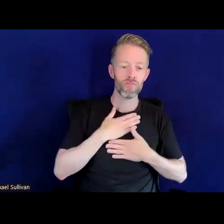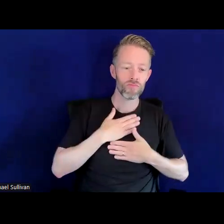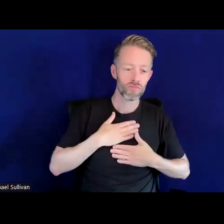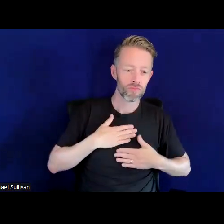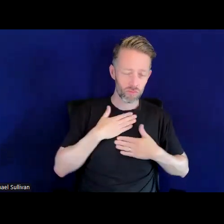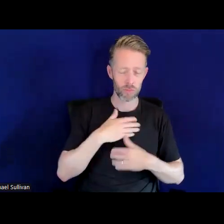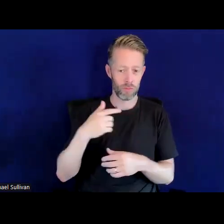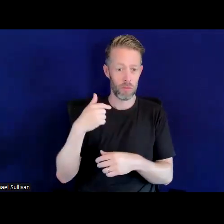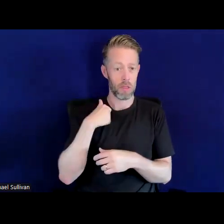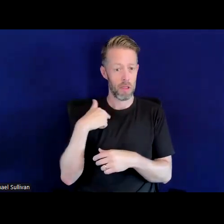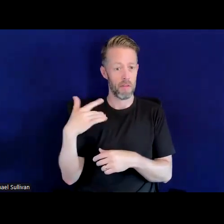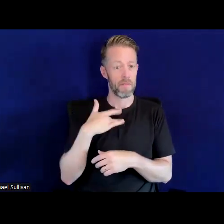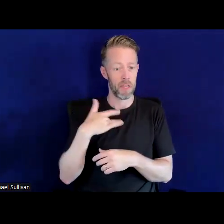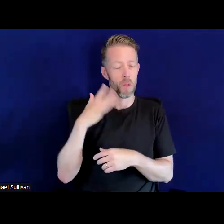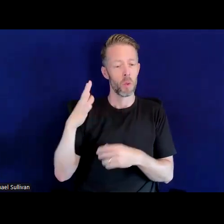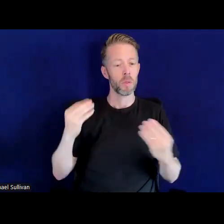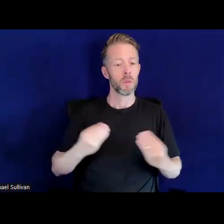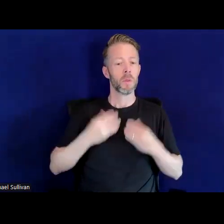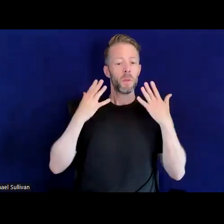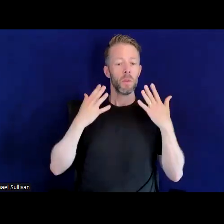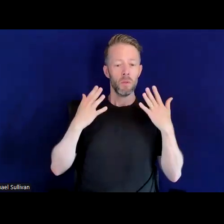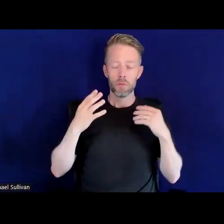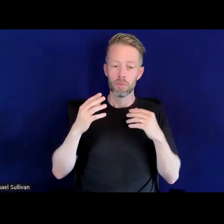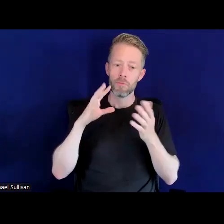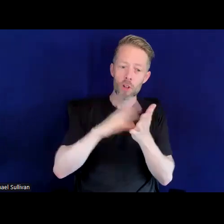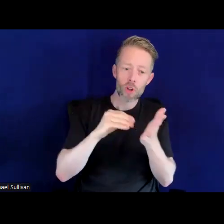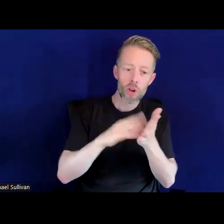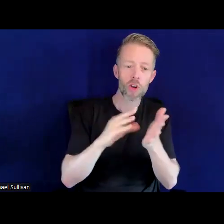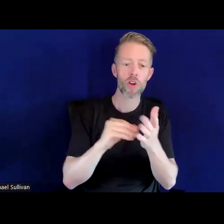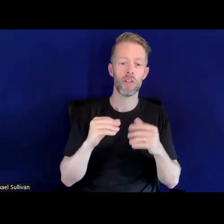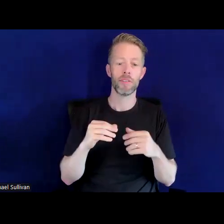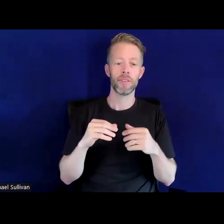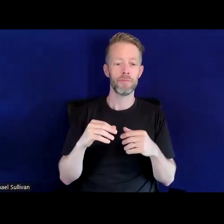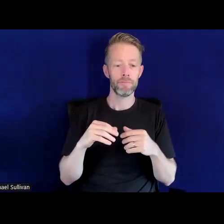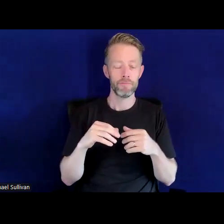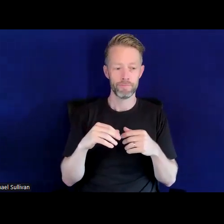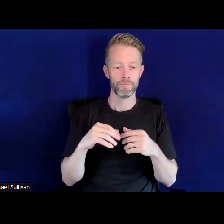presentation. I think it will be very much inspiring, educational, informative, and